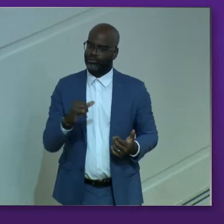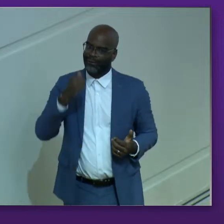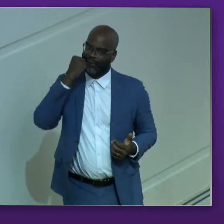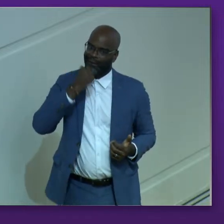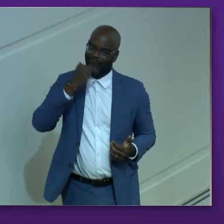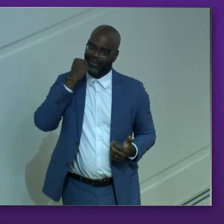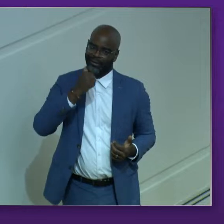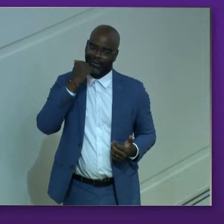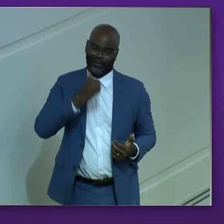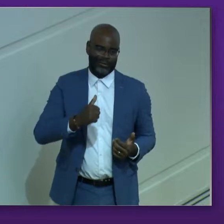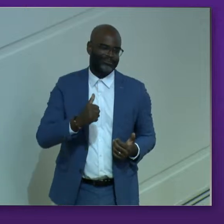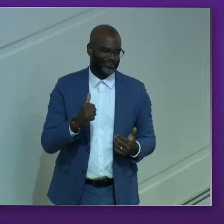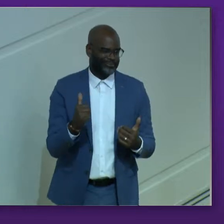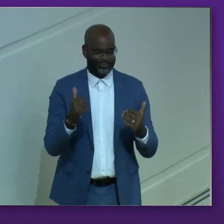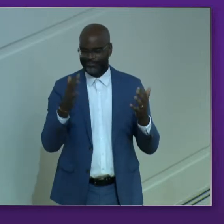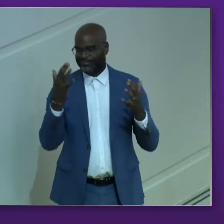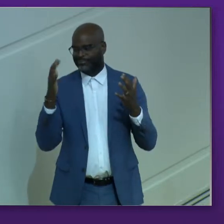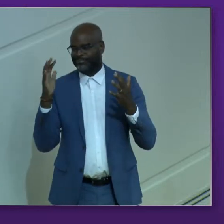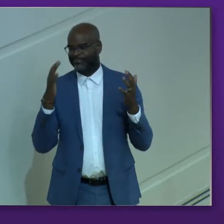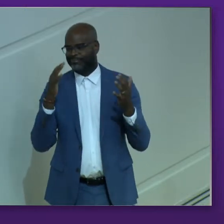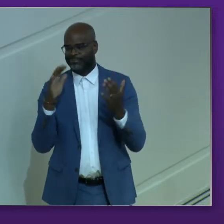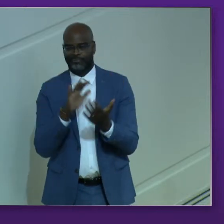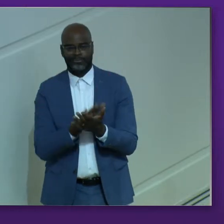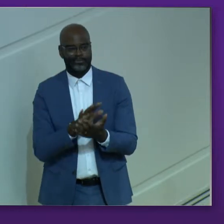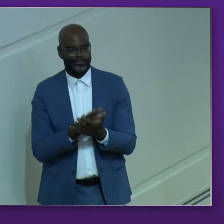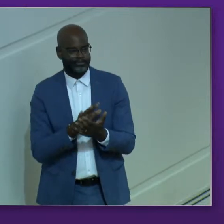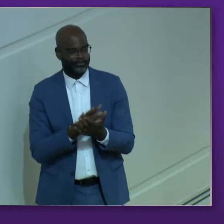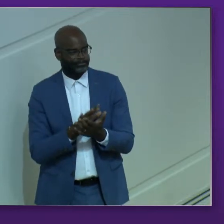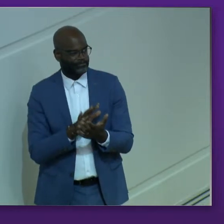OFFICERS OR THEIR ASSISTANCE